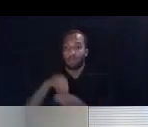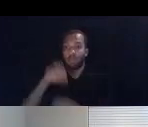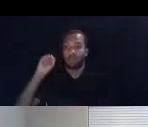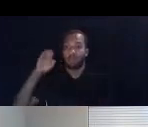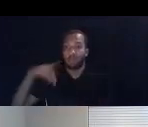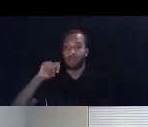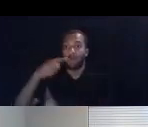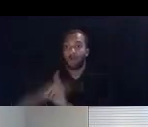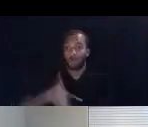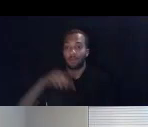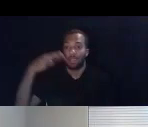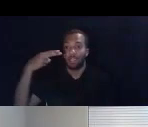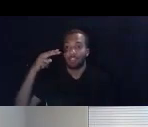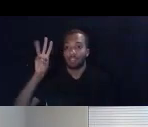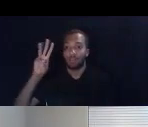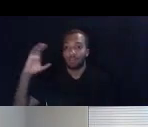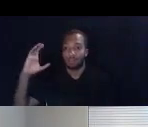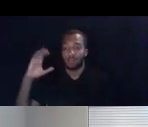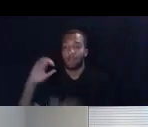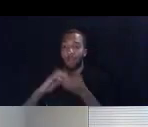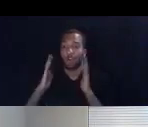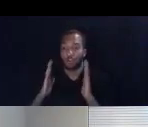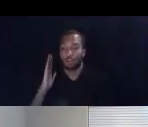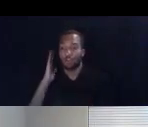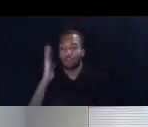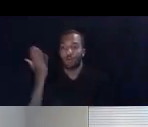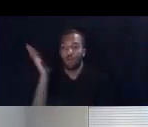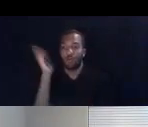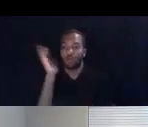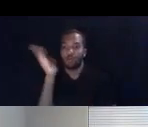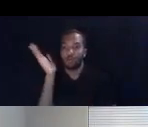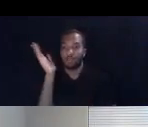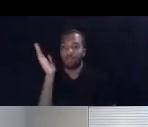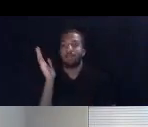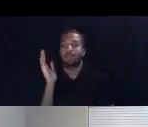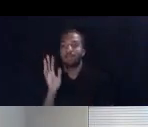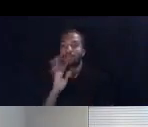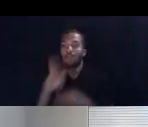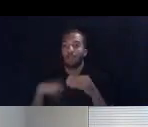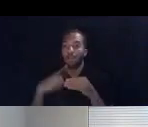where HCWC partners are going to be presenting and talking a little bit more about further engagement